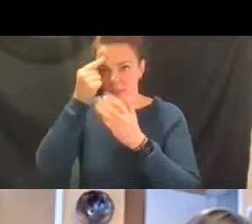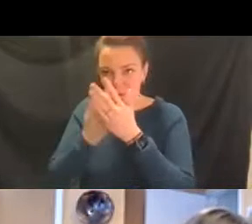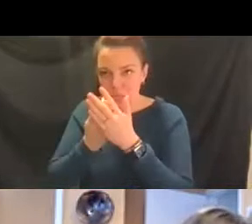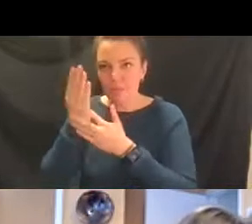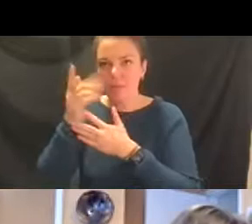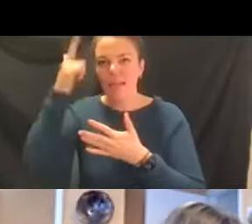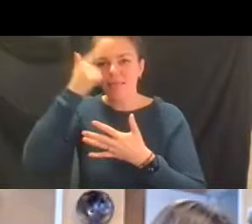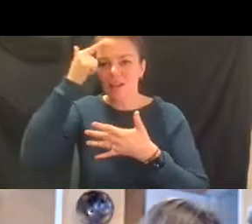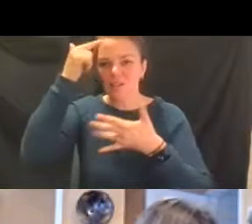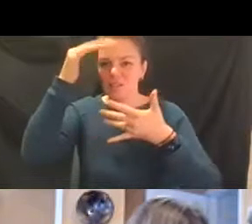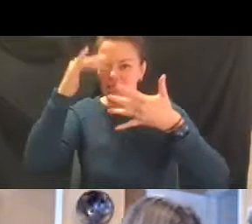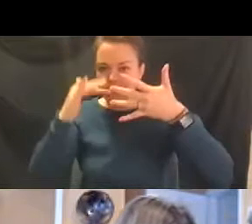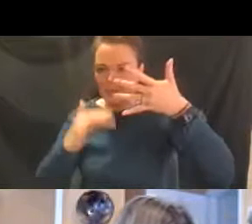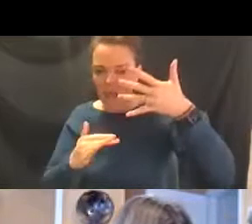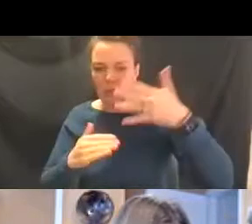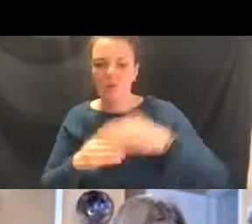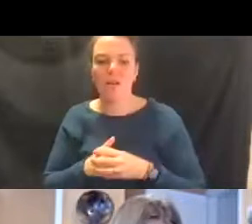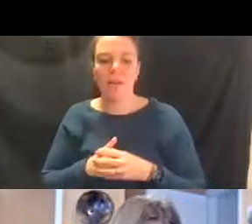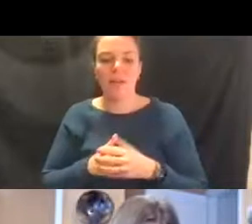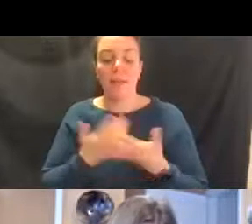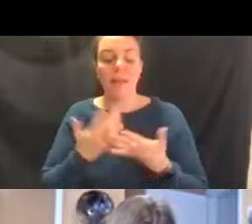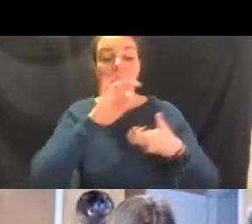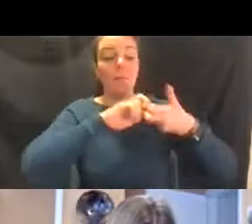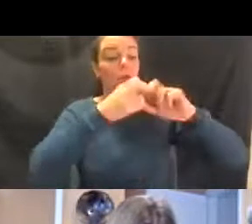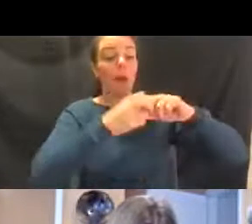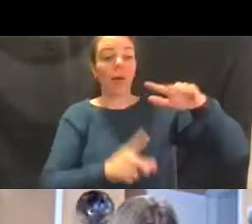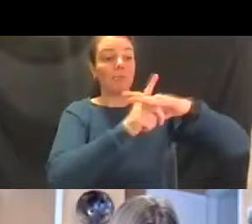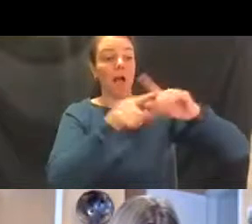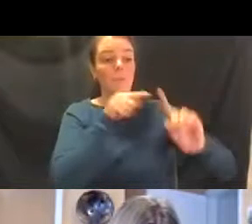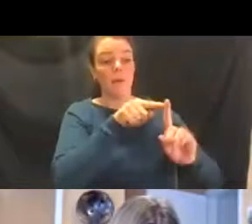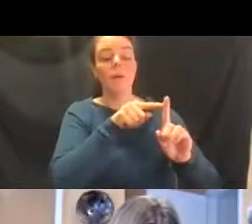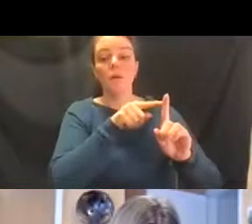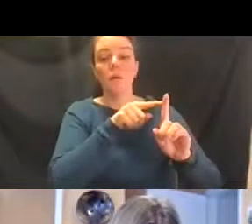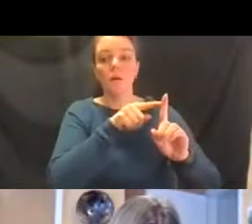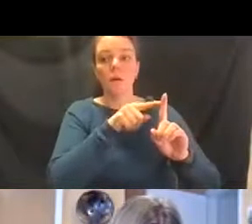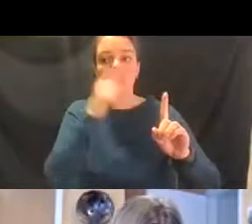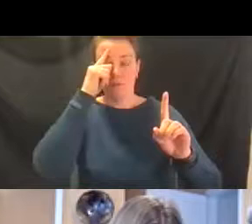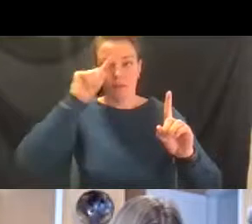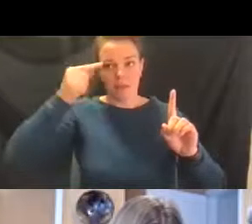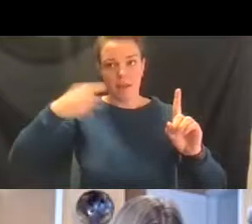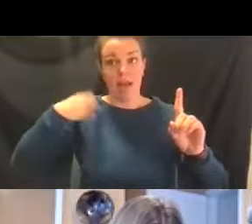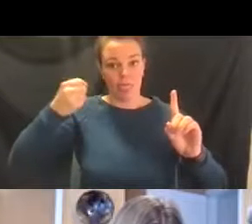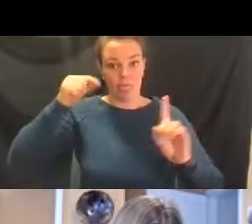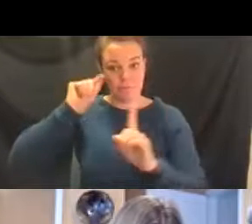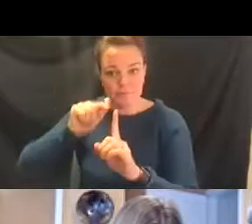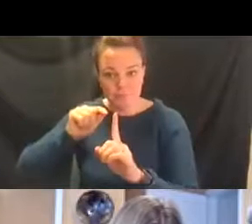way to think through a problem that first you think about health as we've talked about. Is there